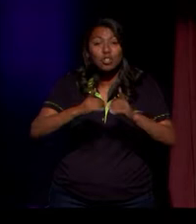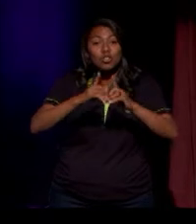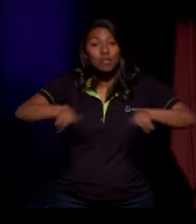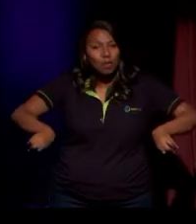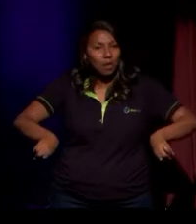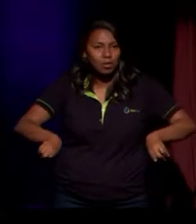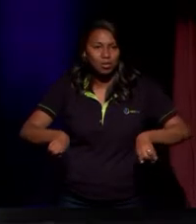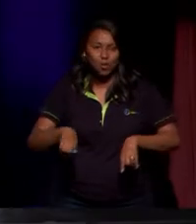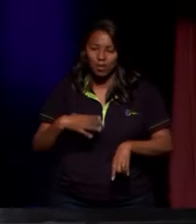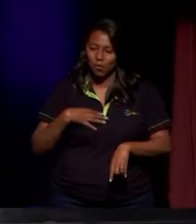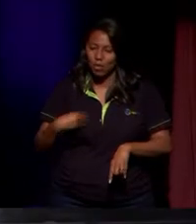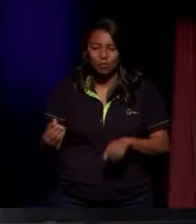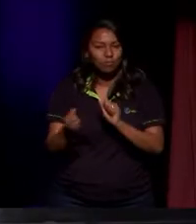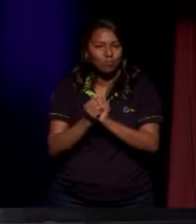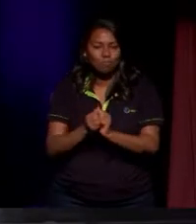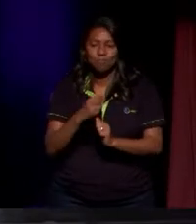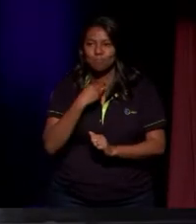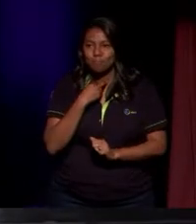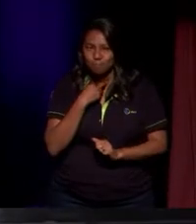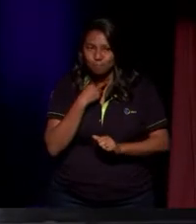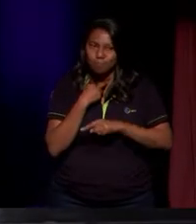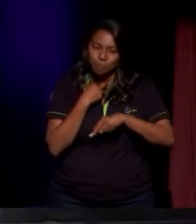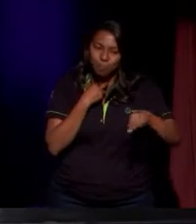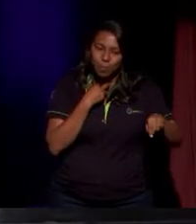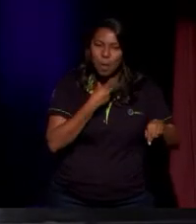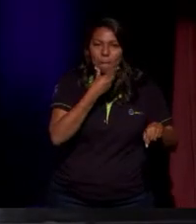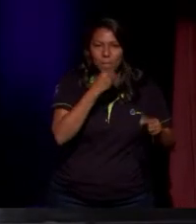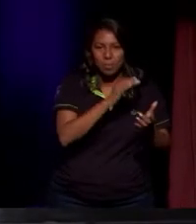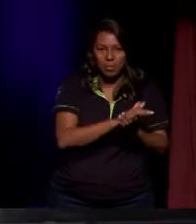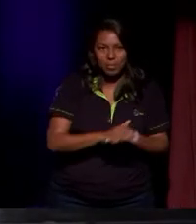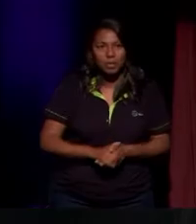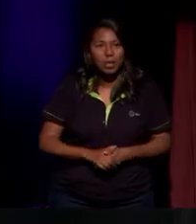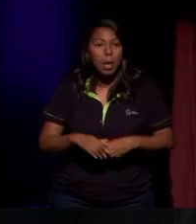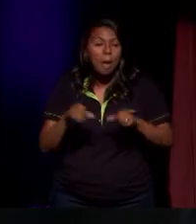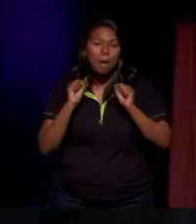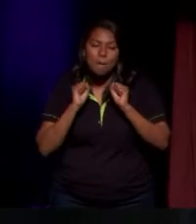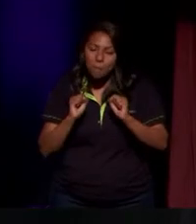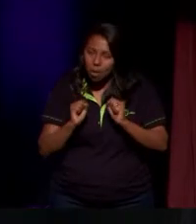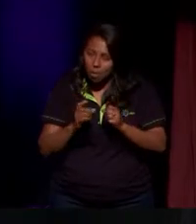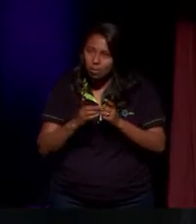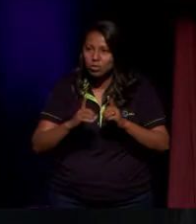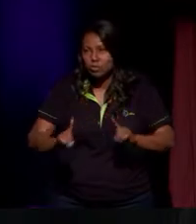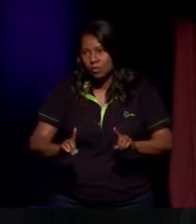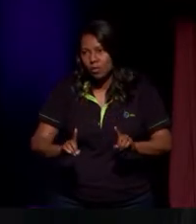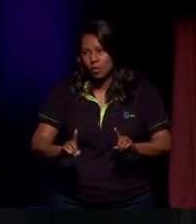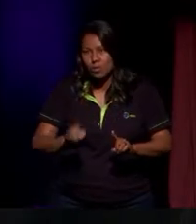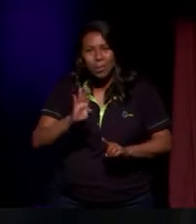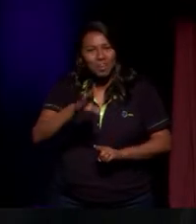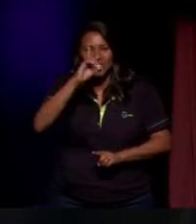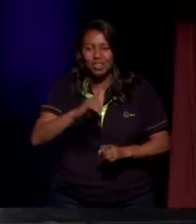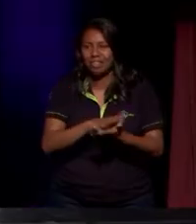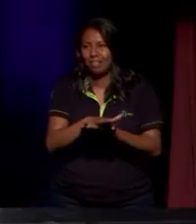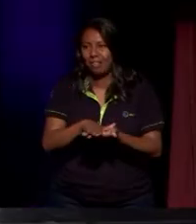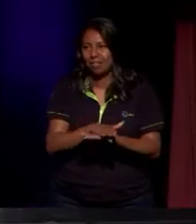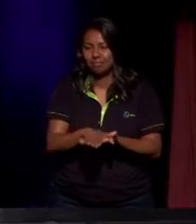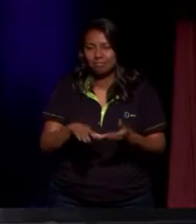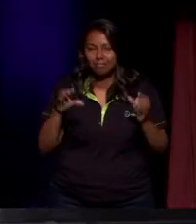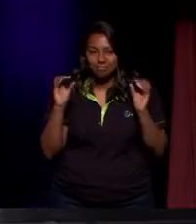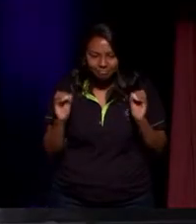The Lebanese woman, she can choose to divorce, if she chooses, even there she has no right to anything. If she's single,